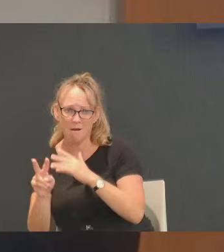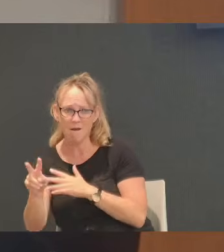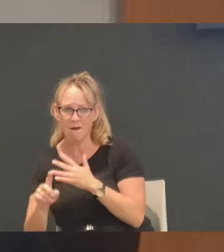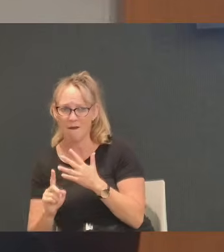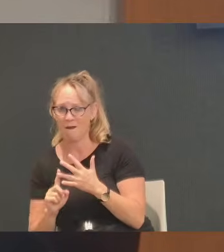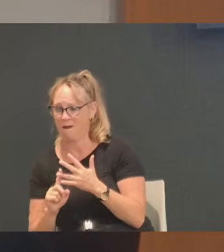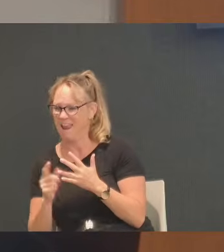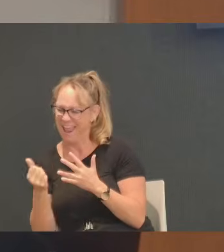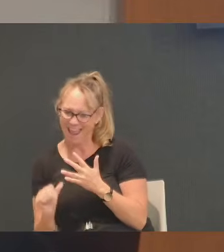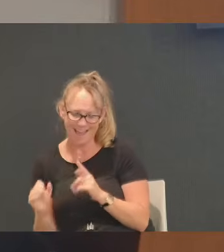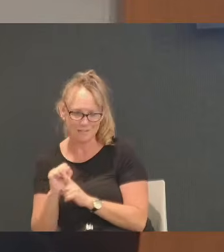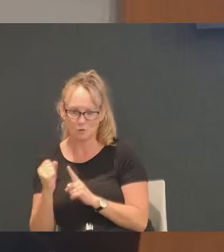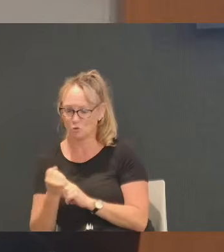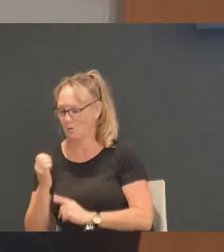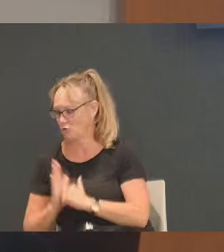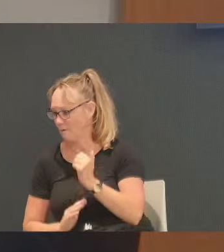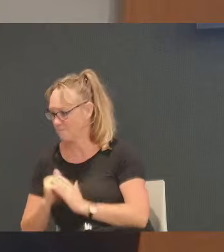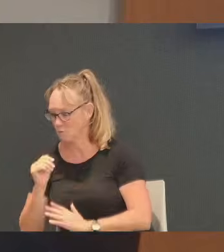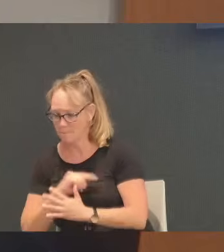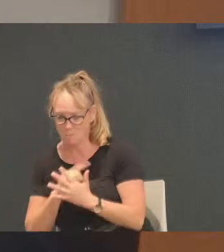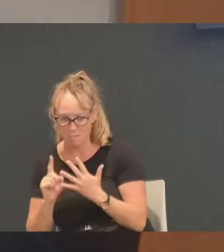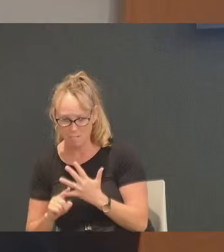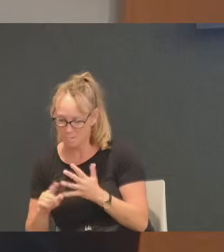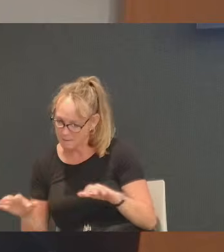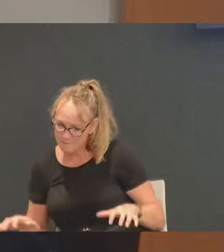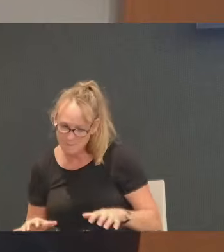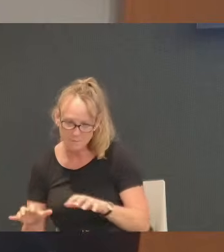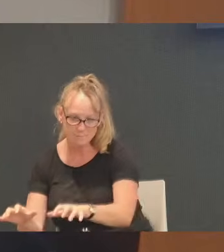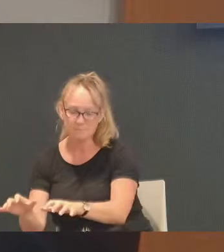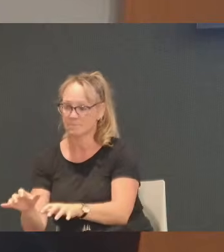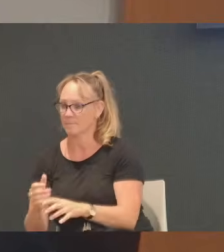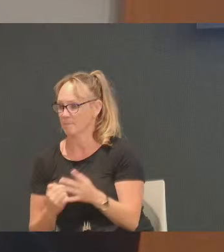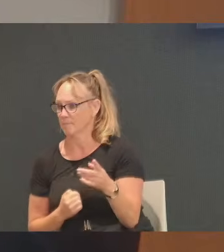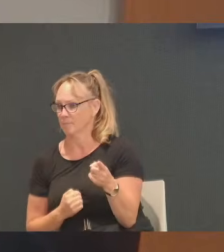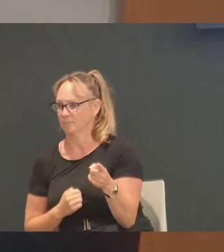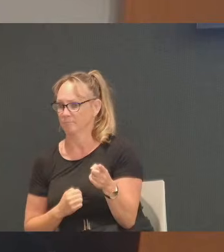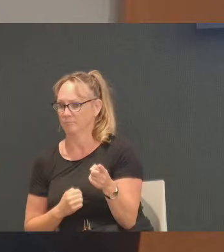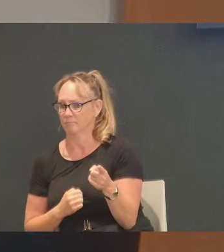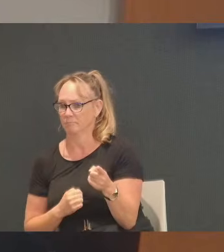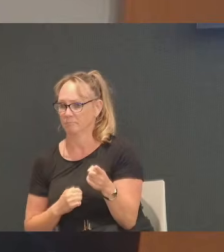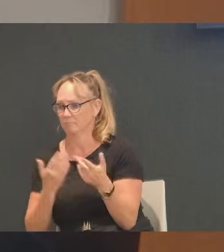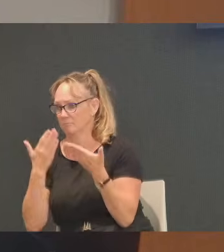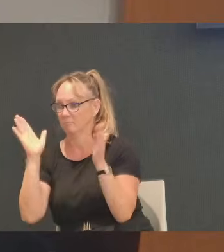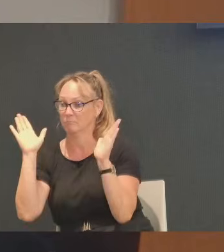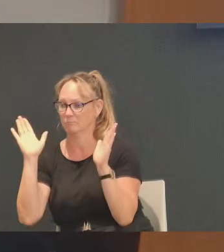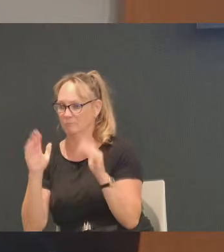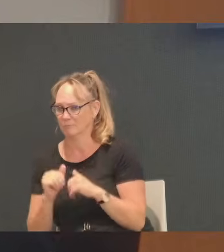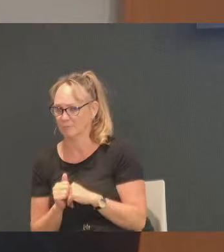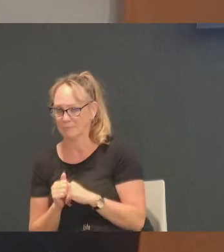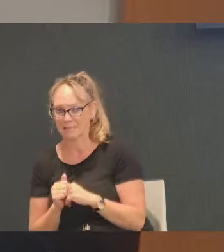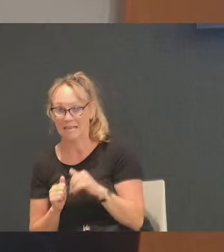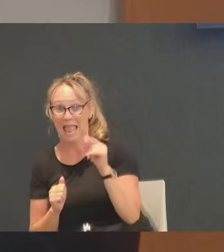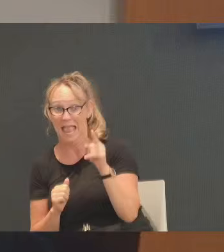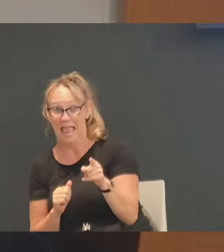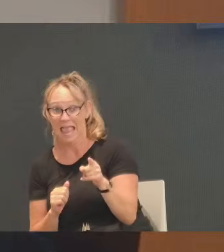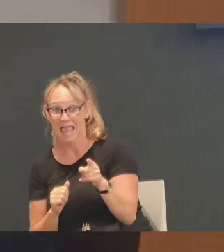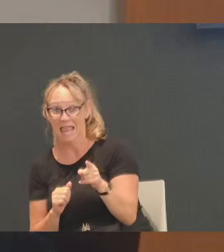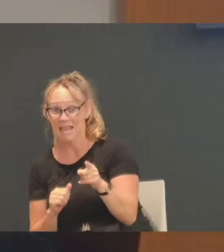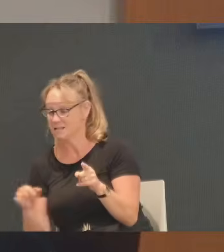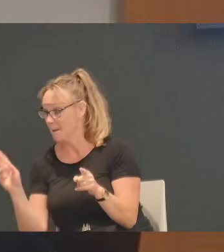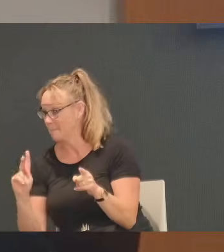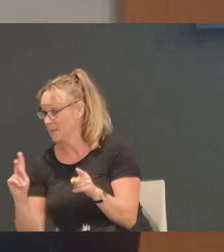situation, progressive, and the type of Director that others look to for his opinion before forming